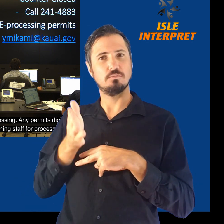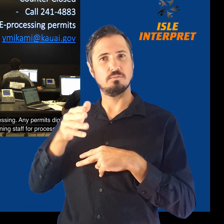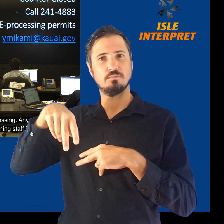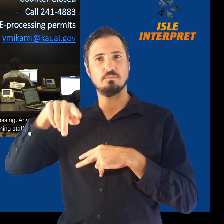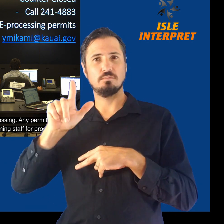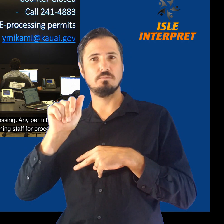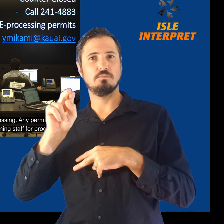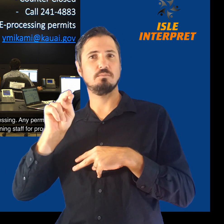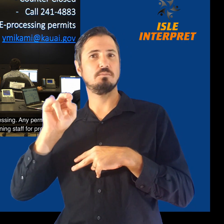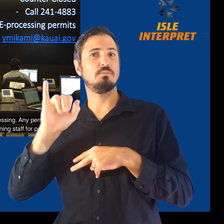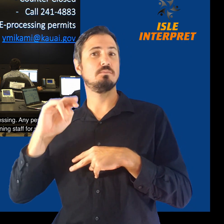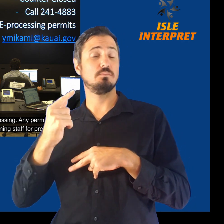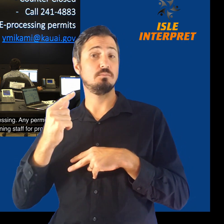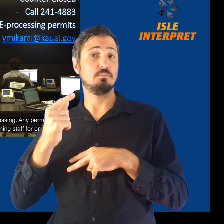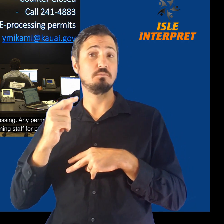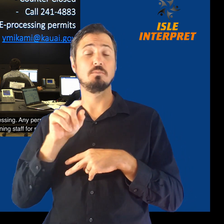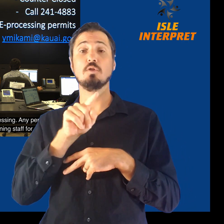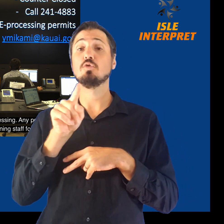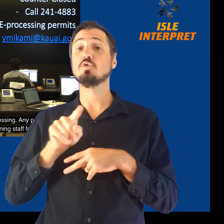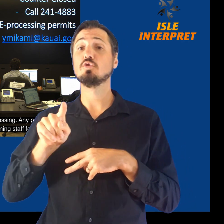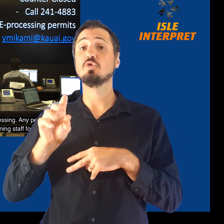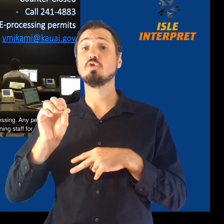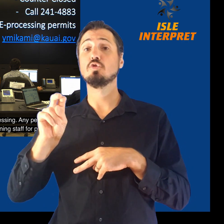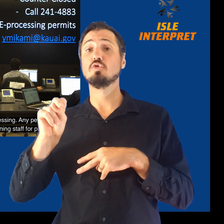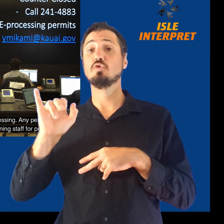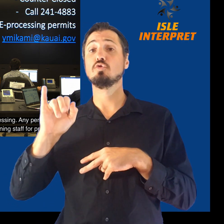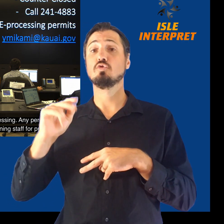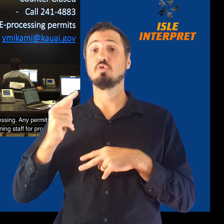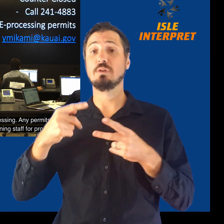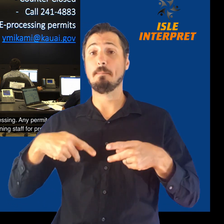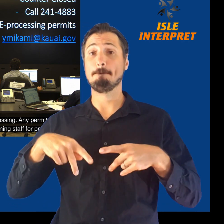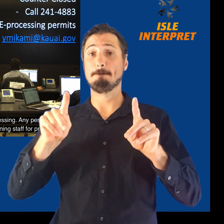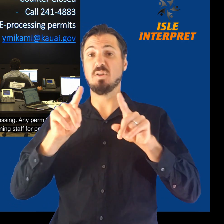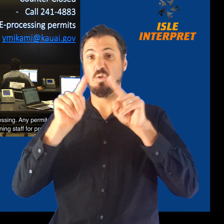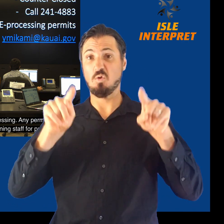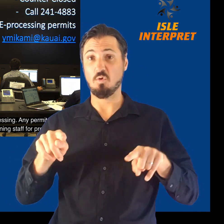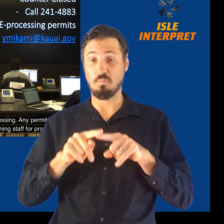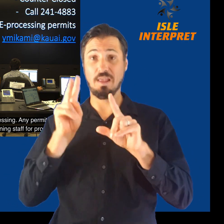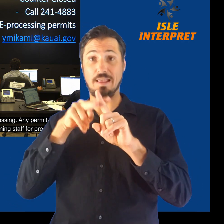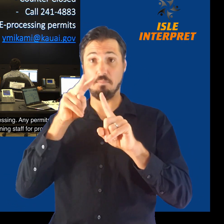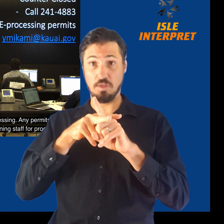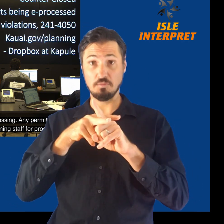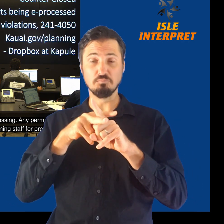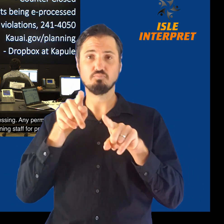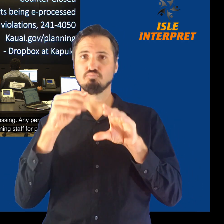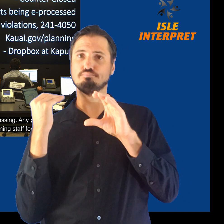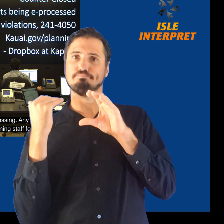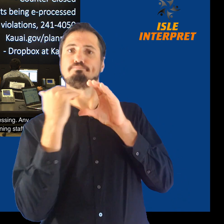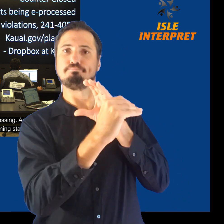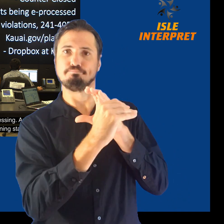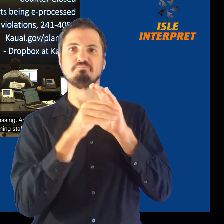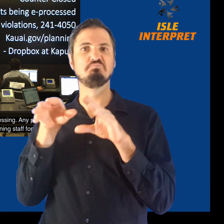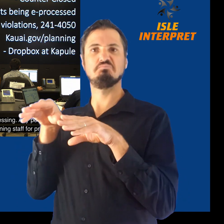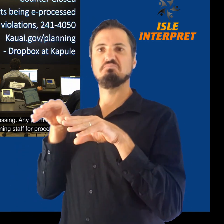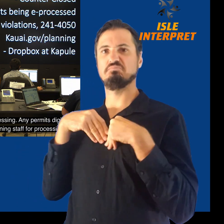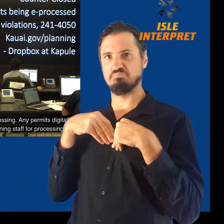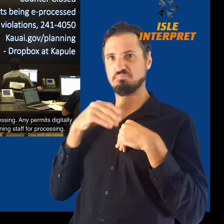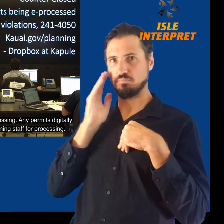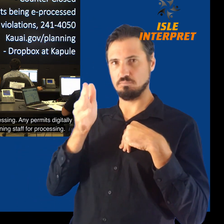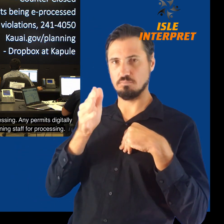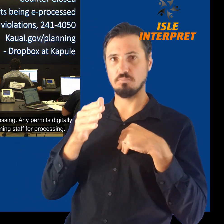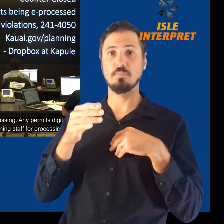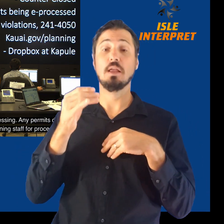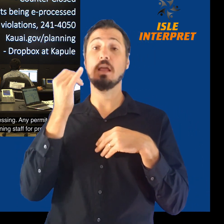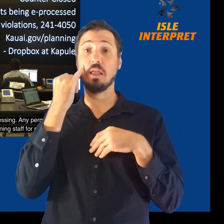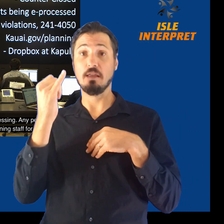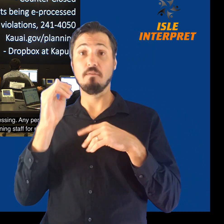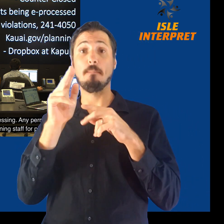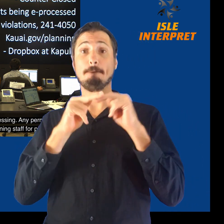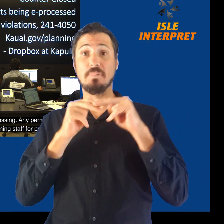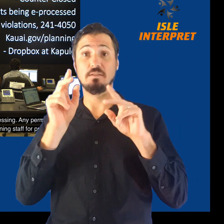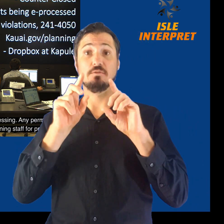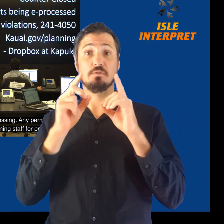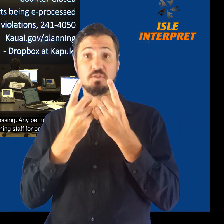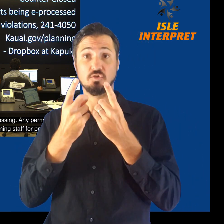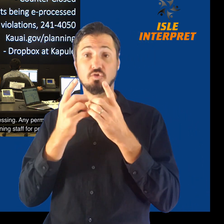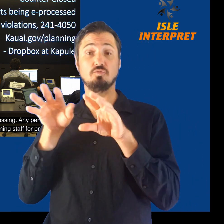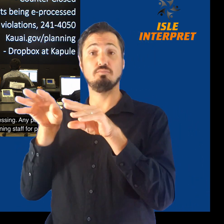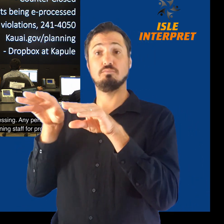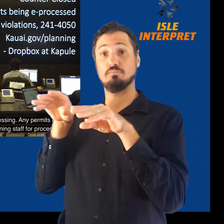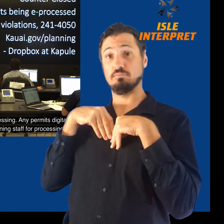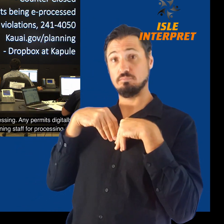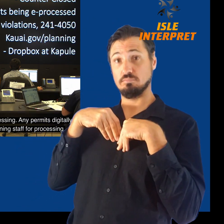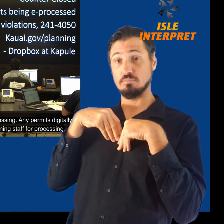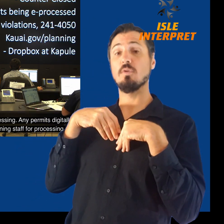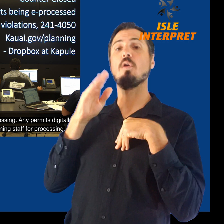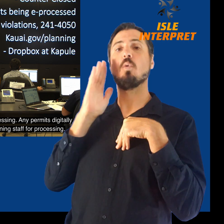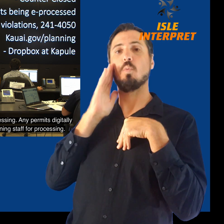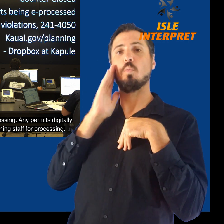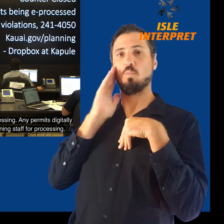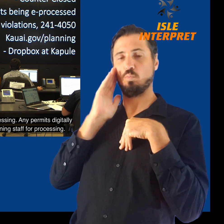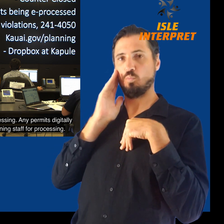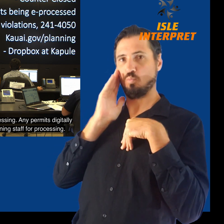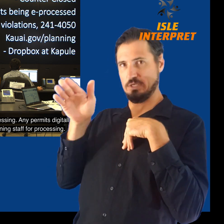Zoning permit applications are being accepted via email for processing. Any permits digitally received by the Buildings Division are being forwarded to Planning staff for processing.